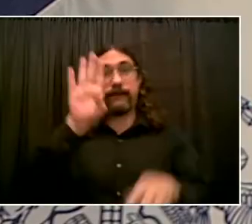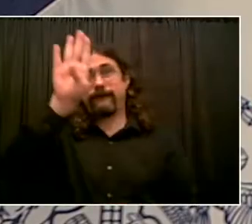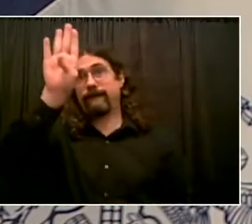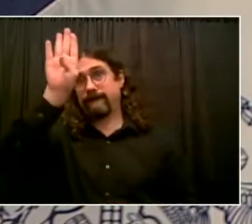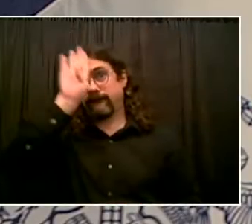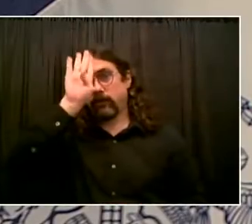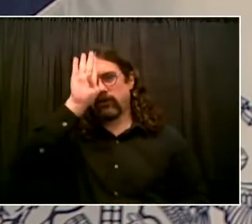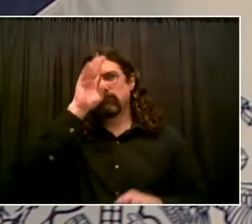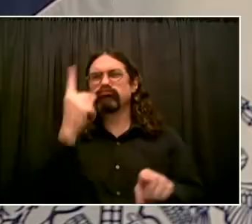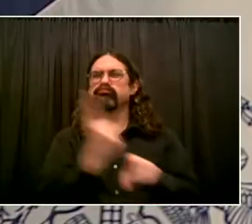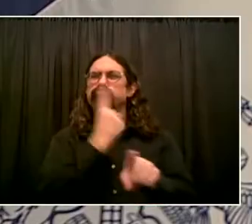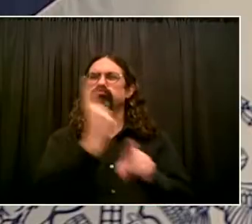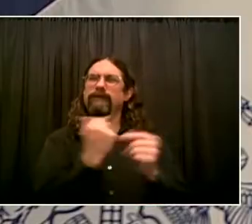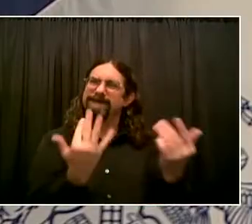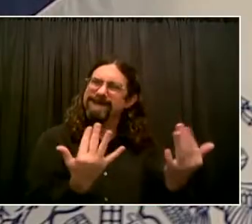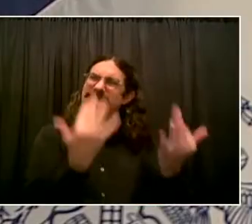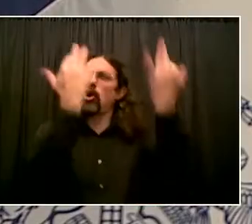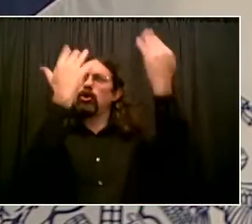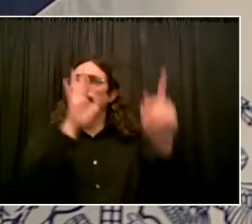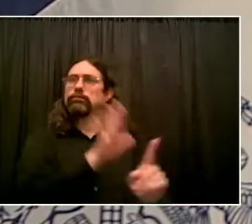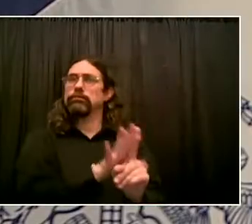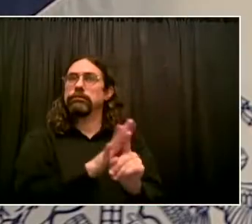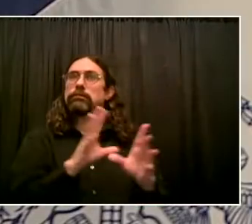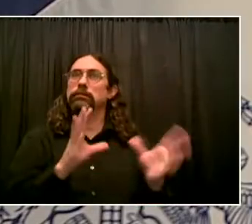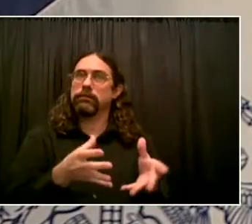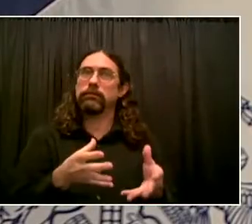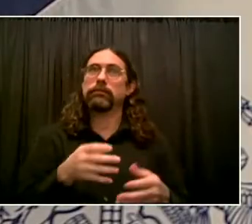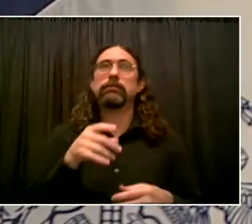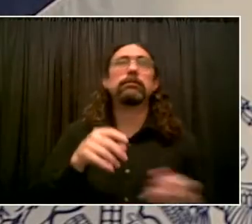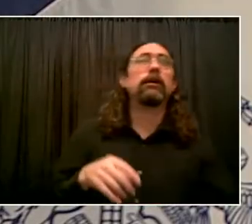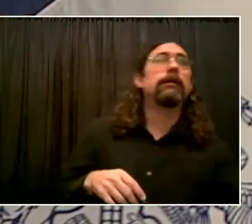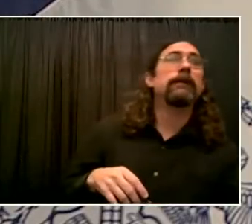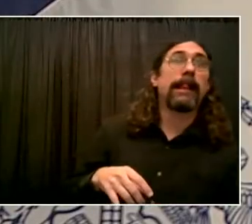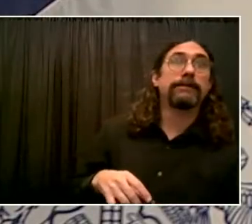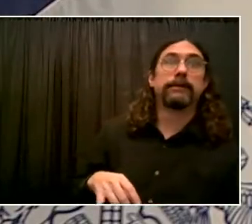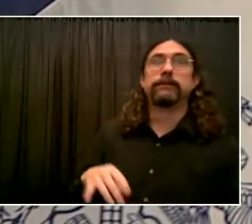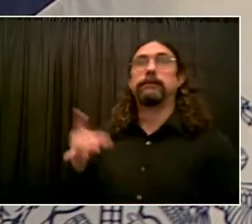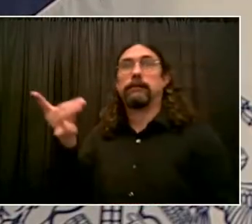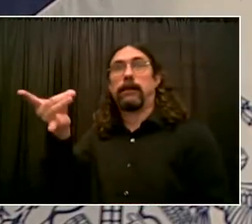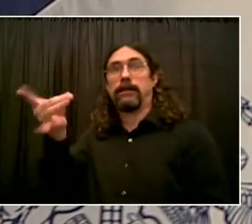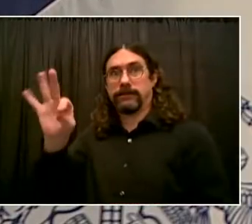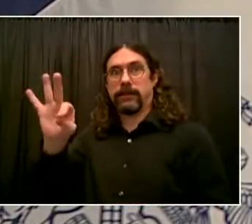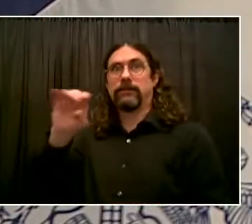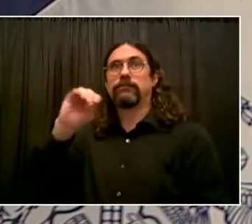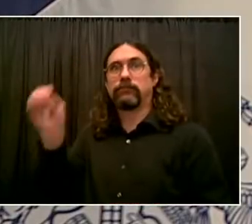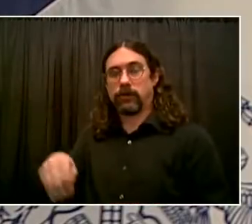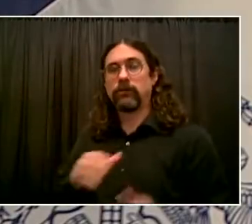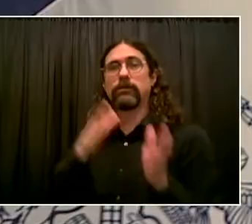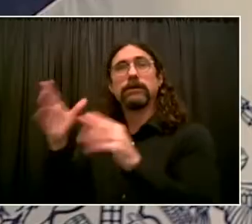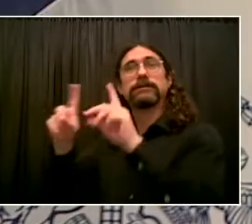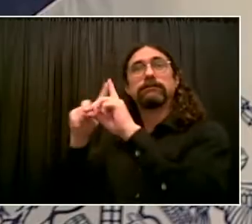FDNY FIRE FIGHTING, 89%, UP 31%. AMAZING.